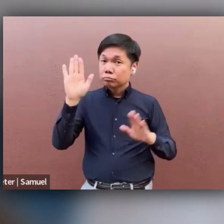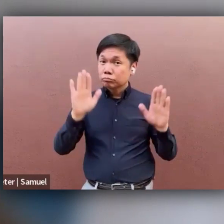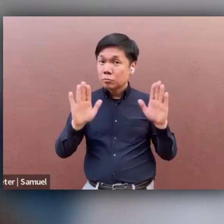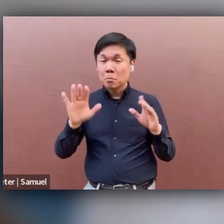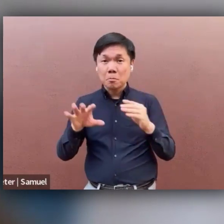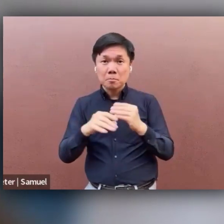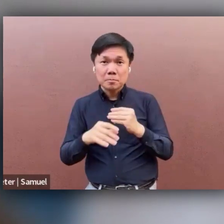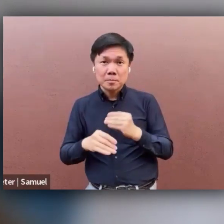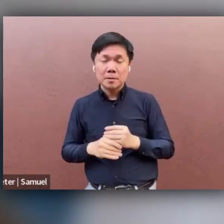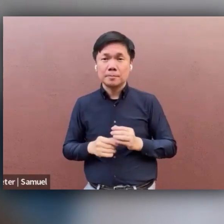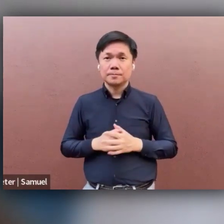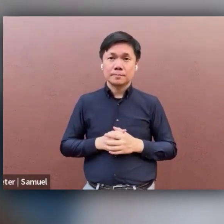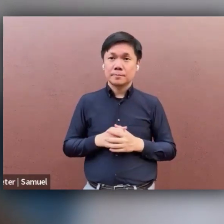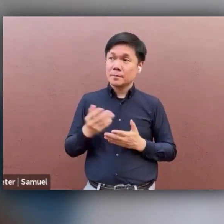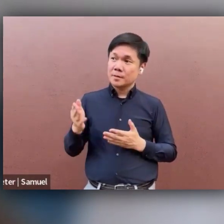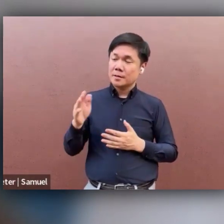Anybody else want to intervene in the conversation?